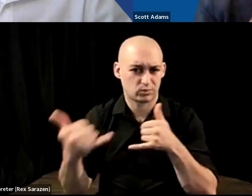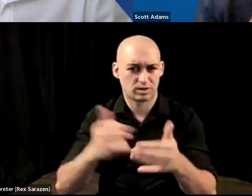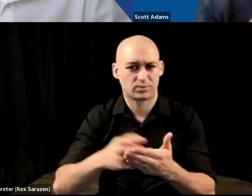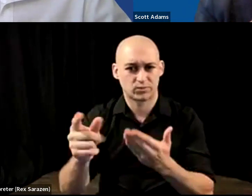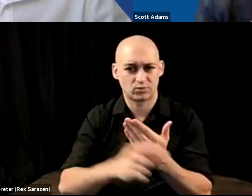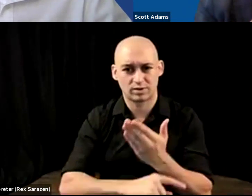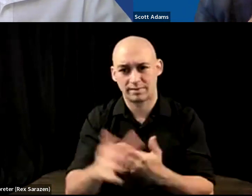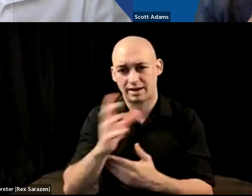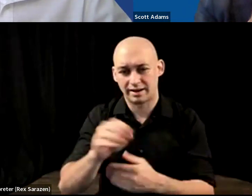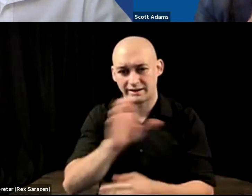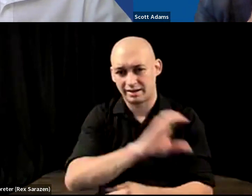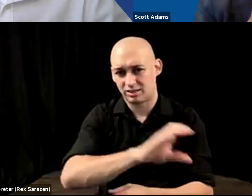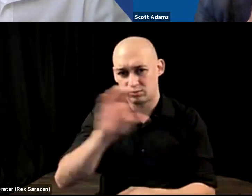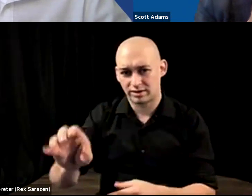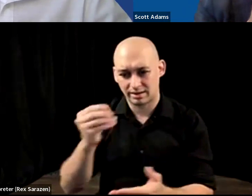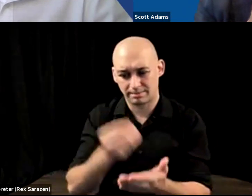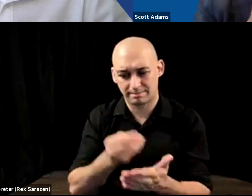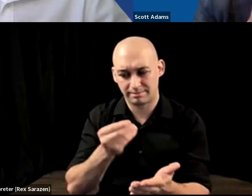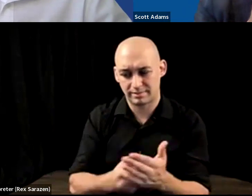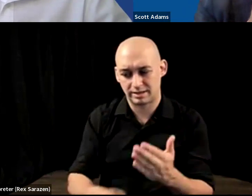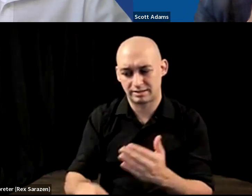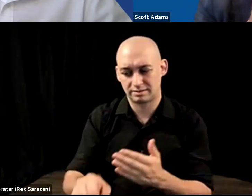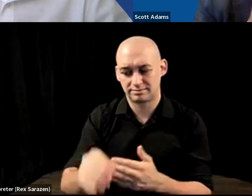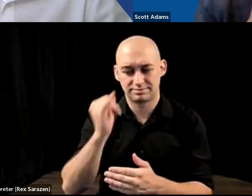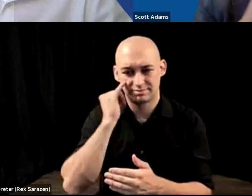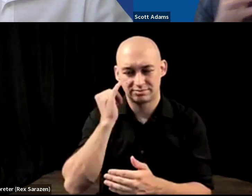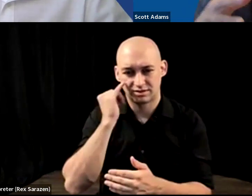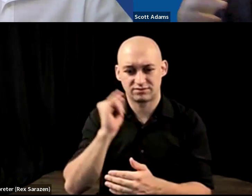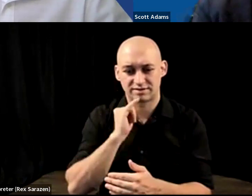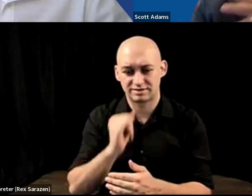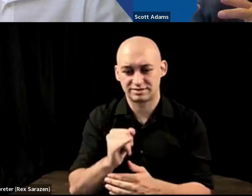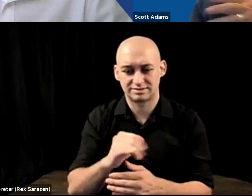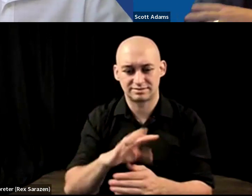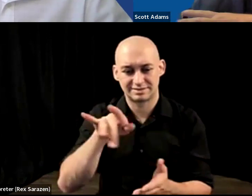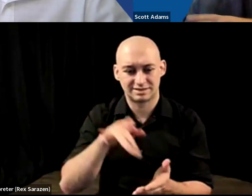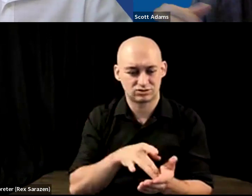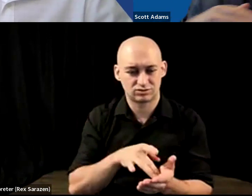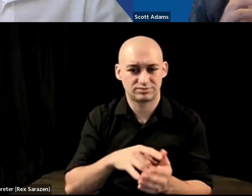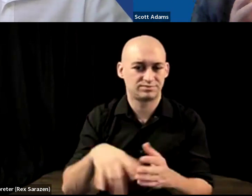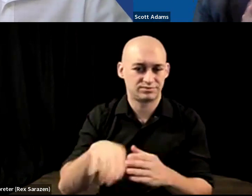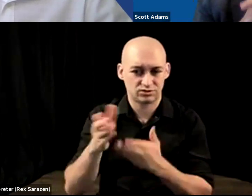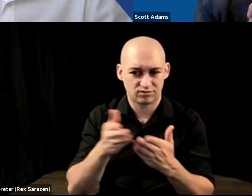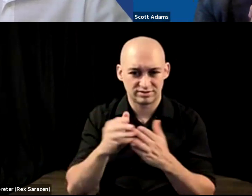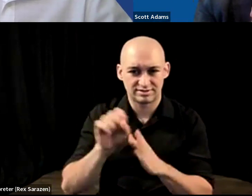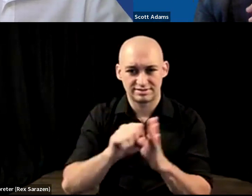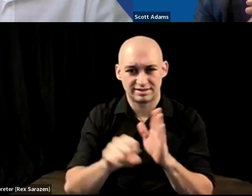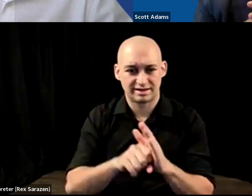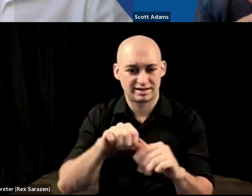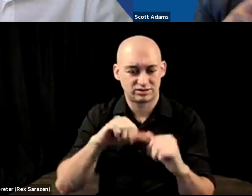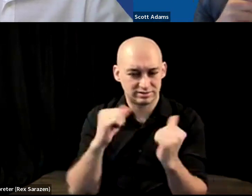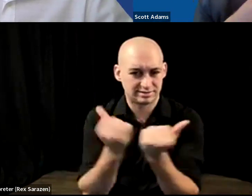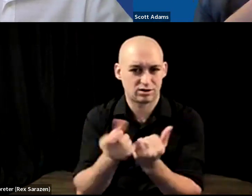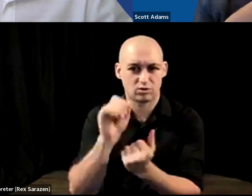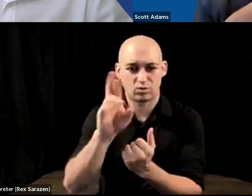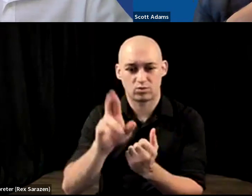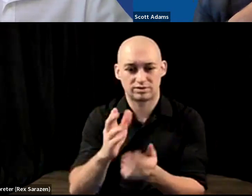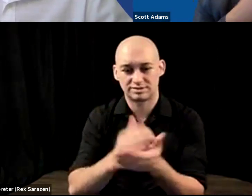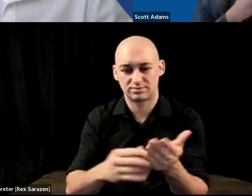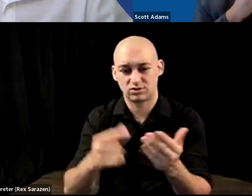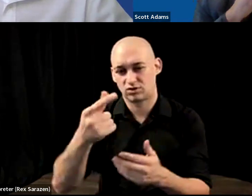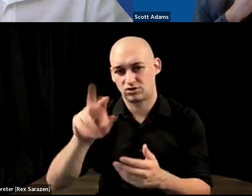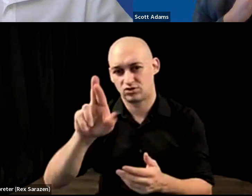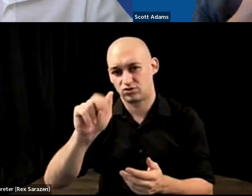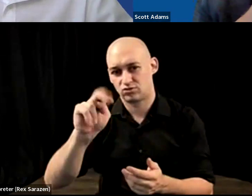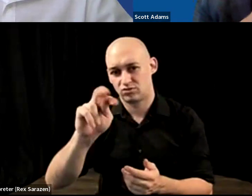allocate funds. You know whether it's Central Ex services state agency or some entities that that